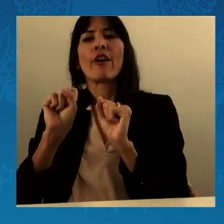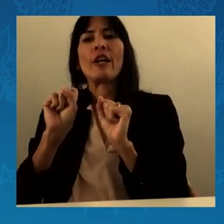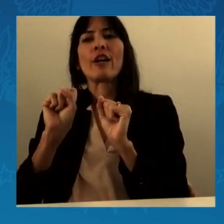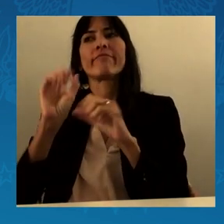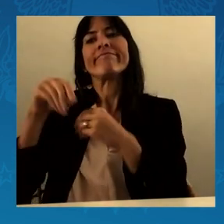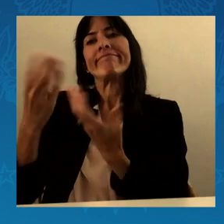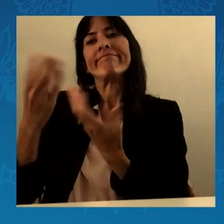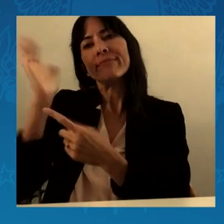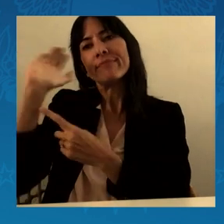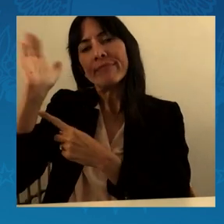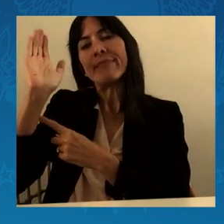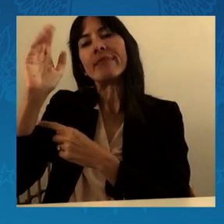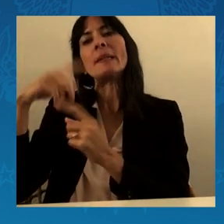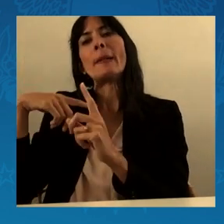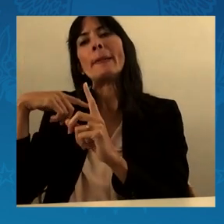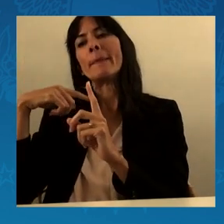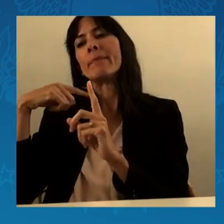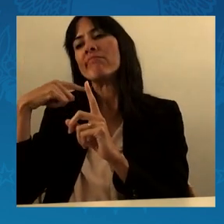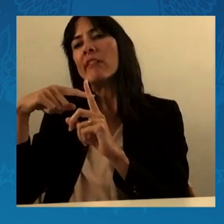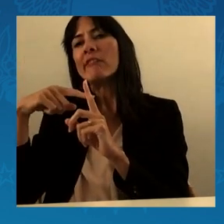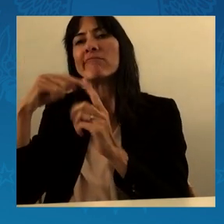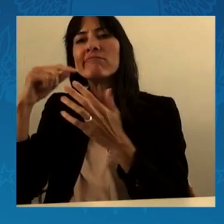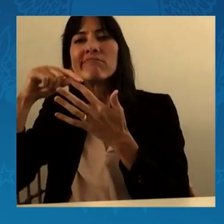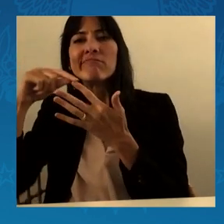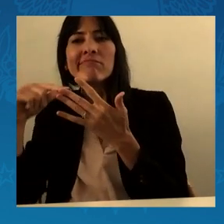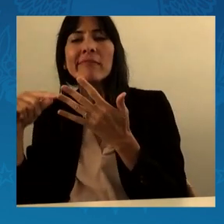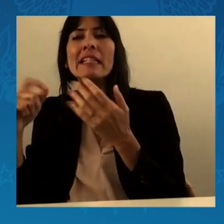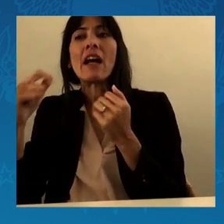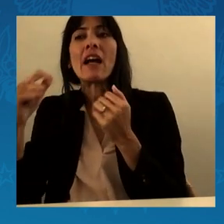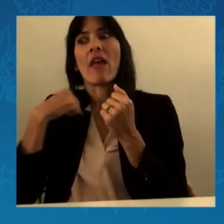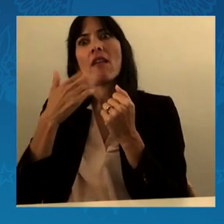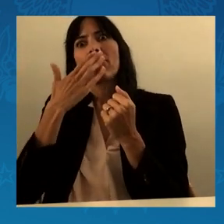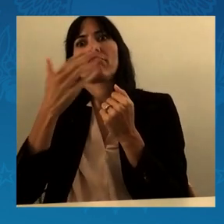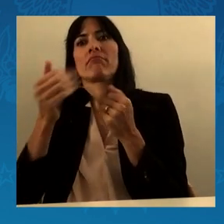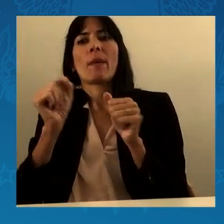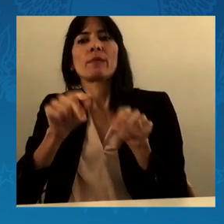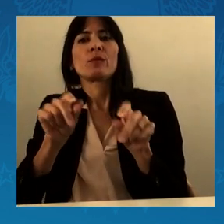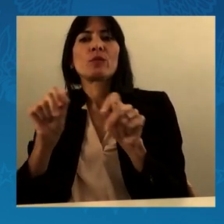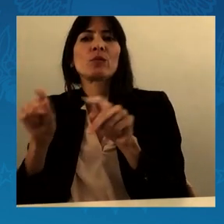and just those opportunities and connections that we've made in partnerships,